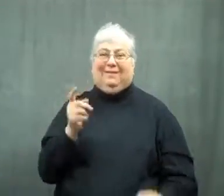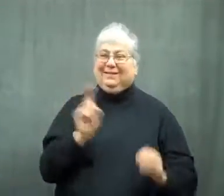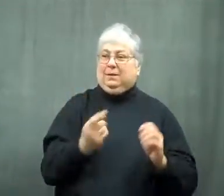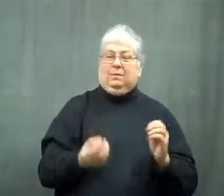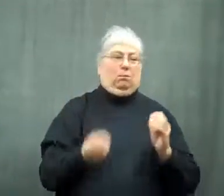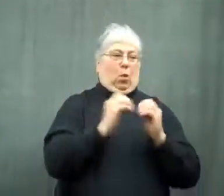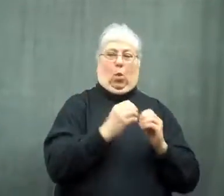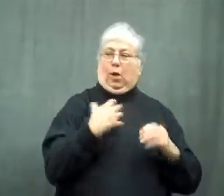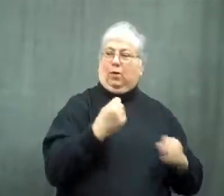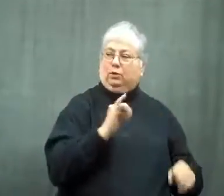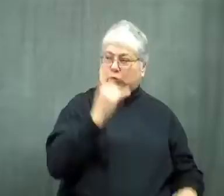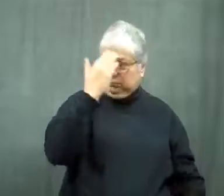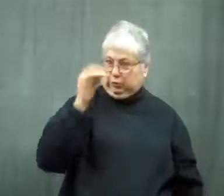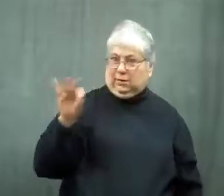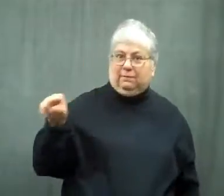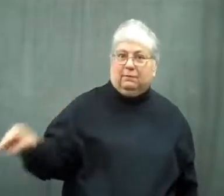Their health insurance costs increase because of the smokers.